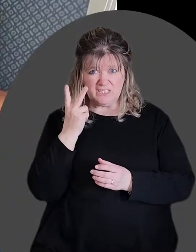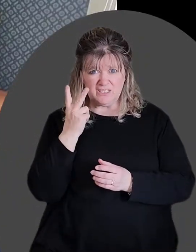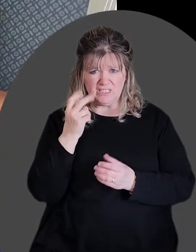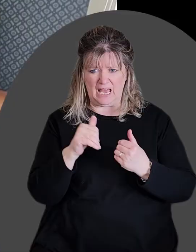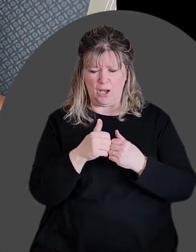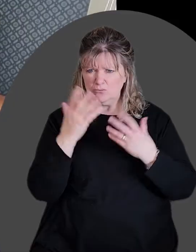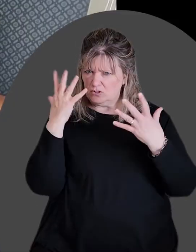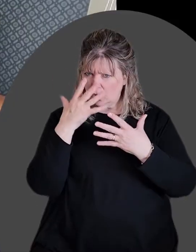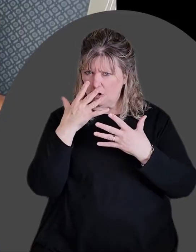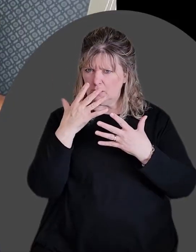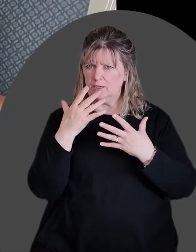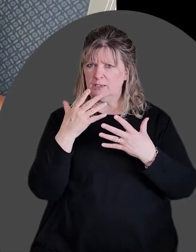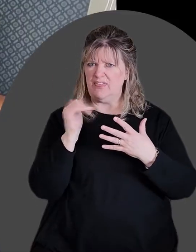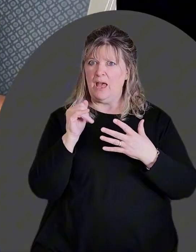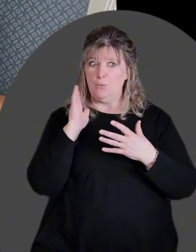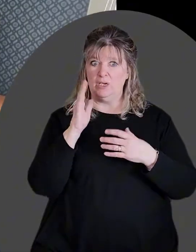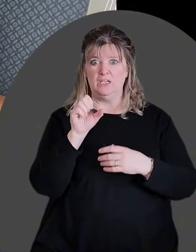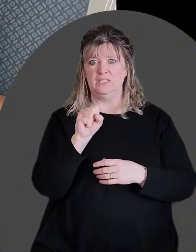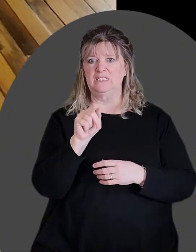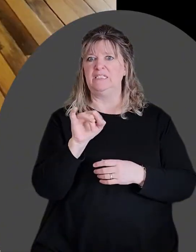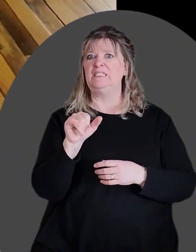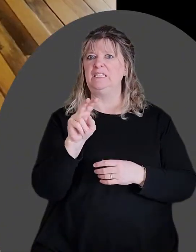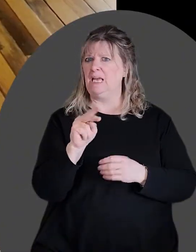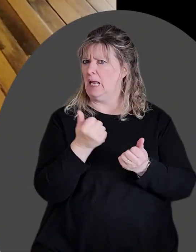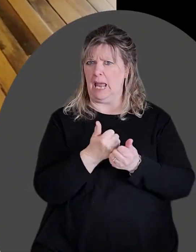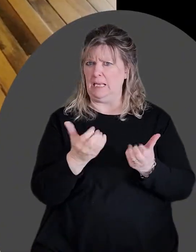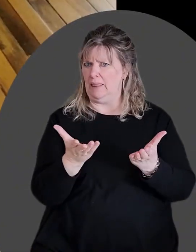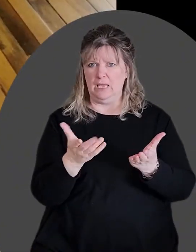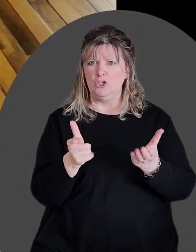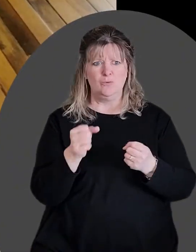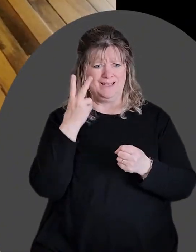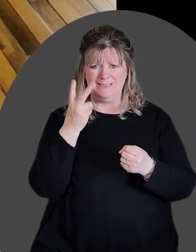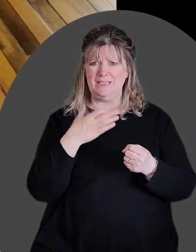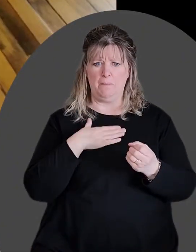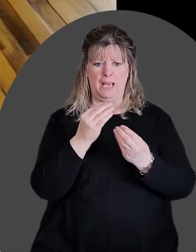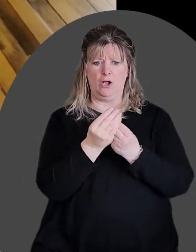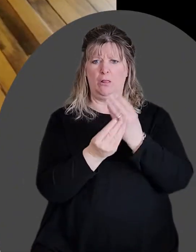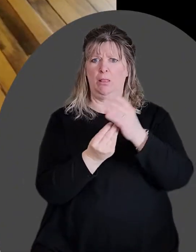that would stain anything and you can see that my gloves are stained